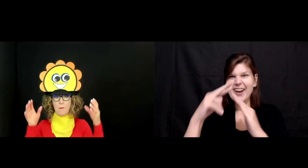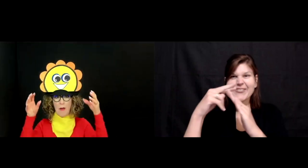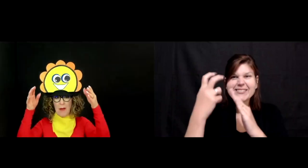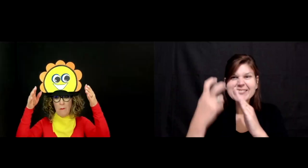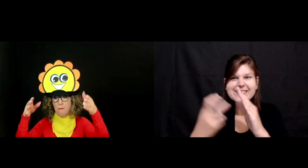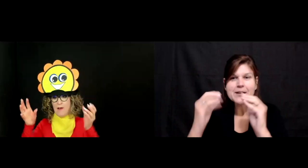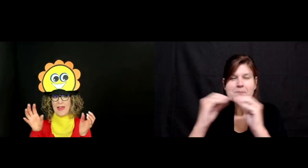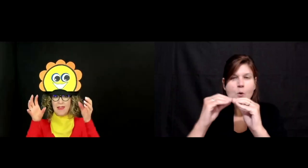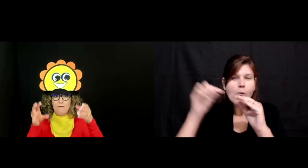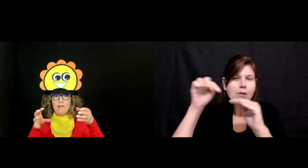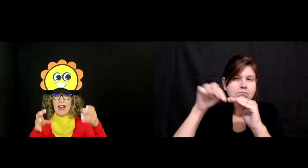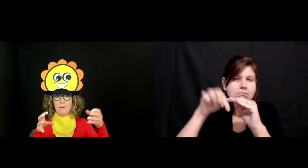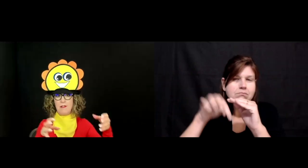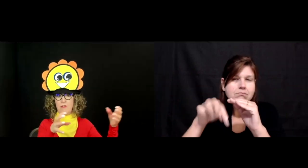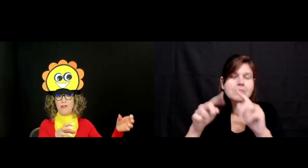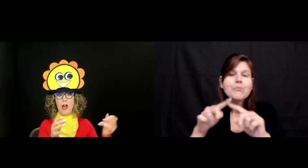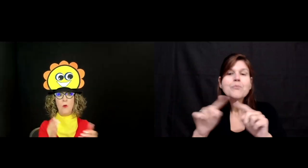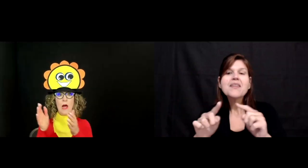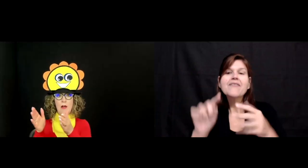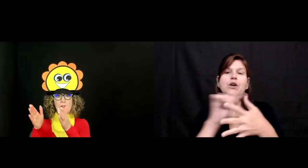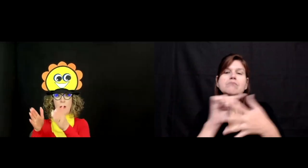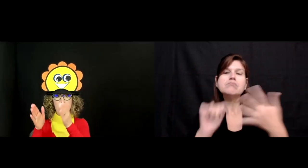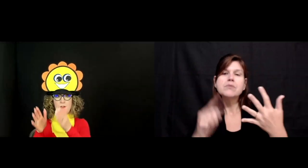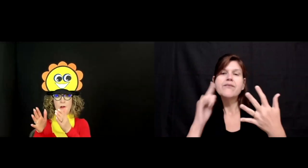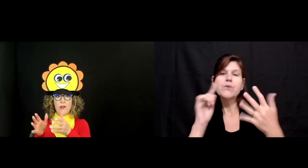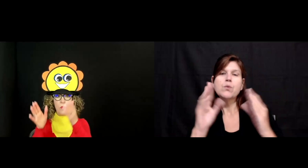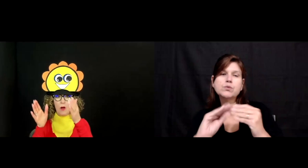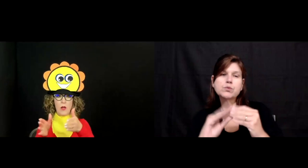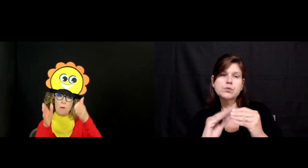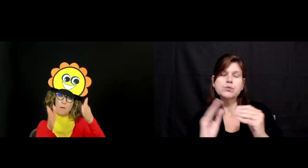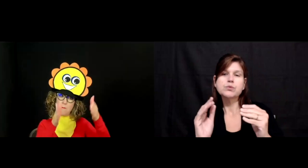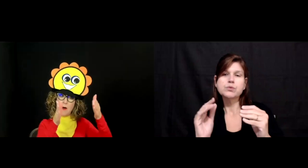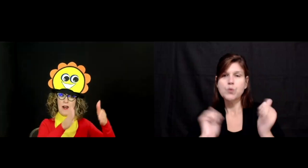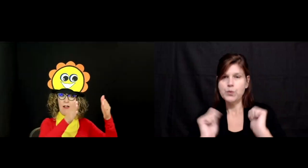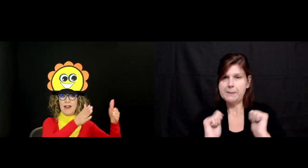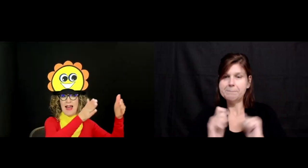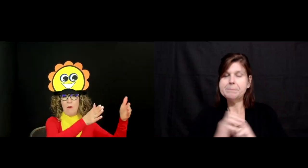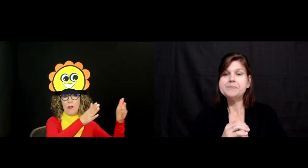a bit more about the different elements of the show. So I'm just going to bob along now